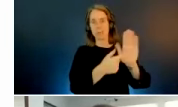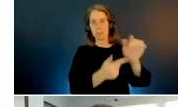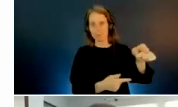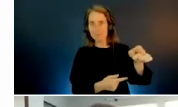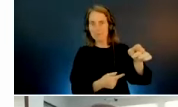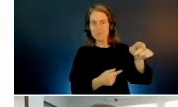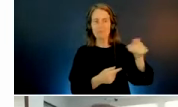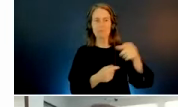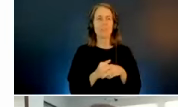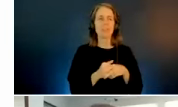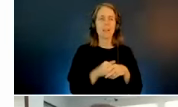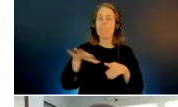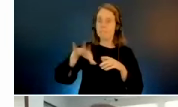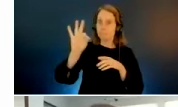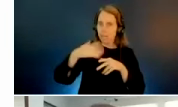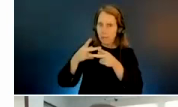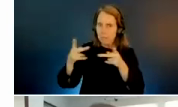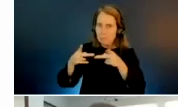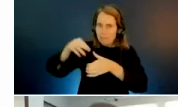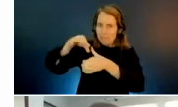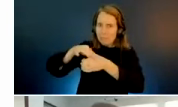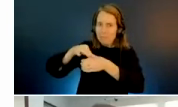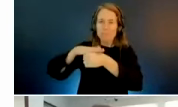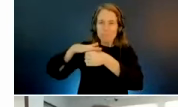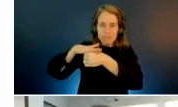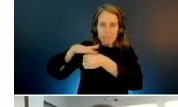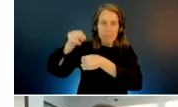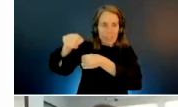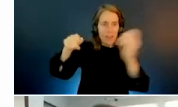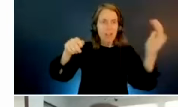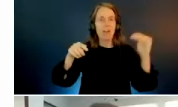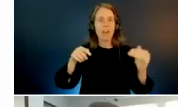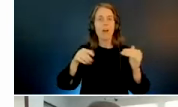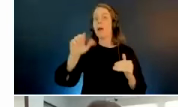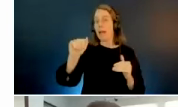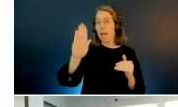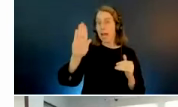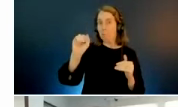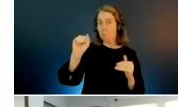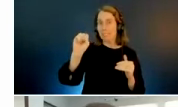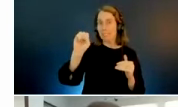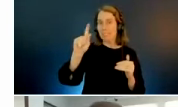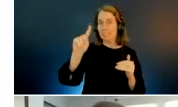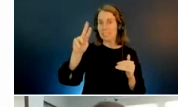which we're going to talk a little bit about next check my absentee ballot we're going gonna talk